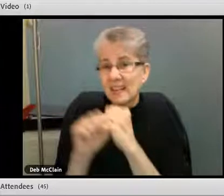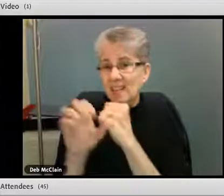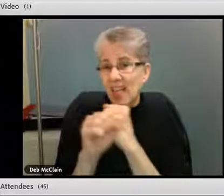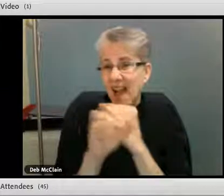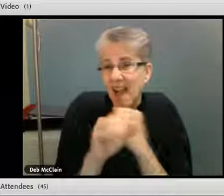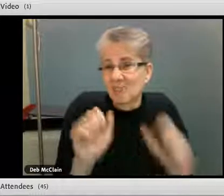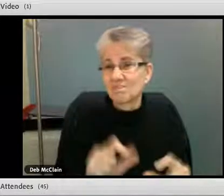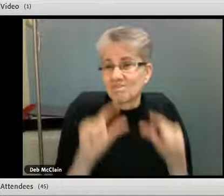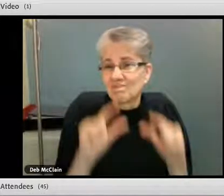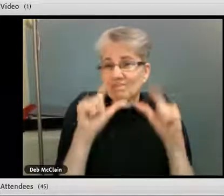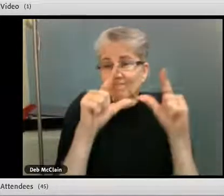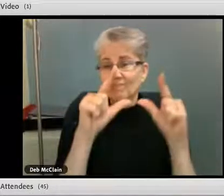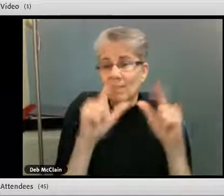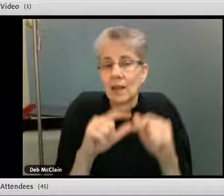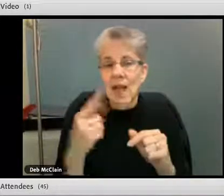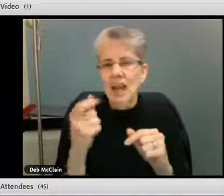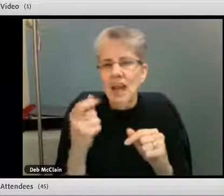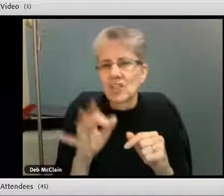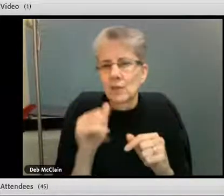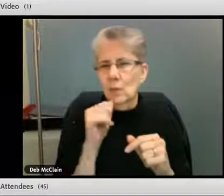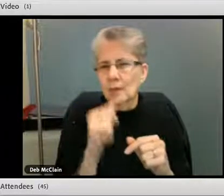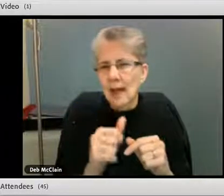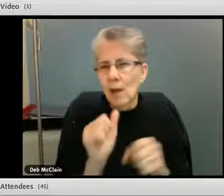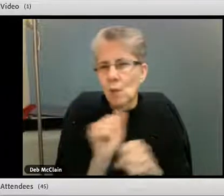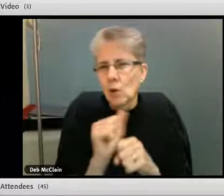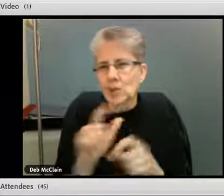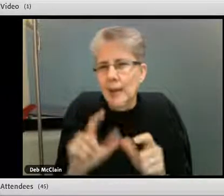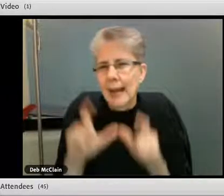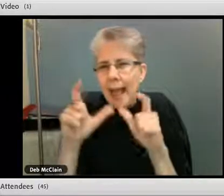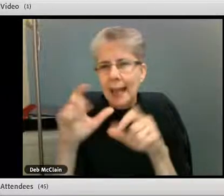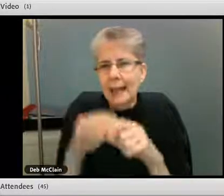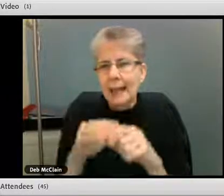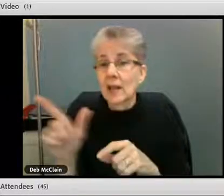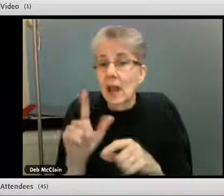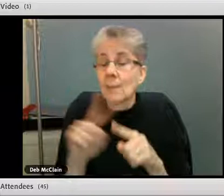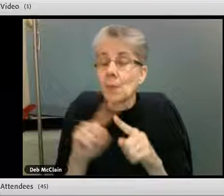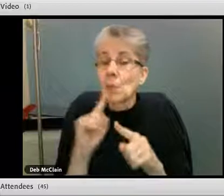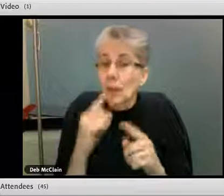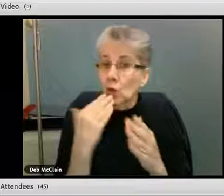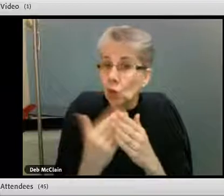'cause you can't hang it in the library, but it's a really effective way to share on social media.